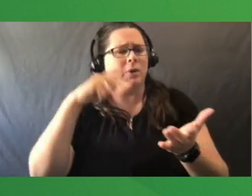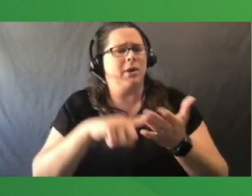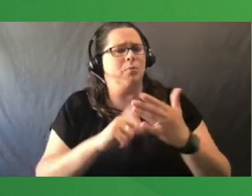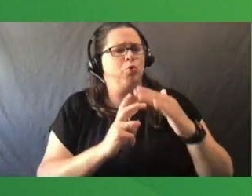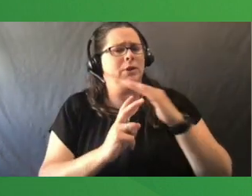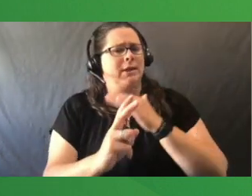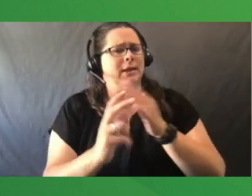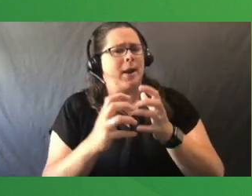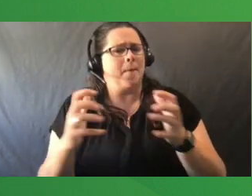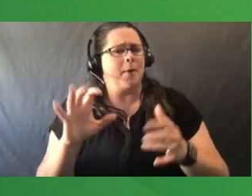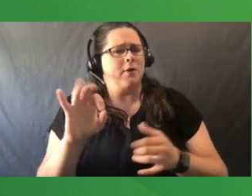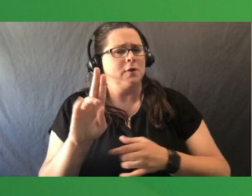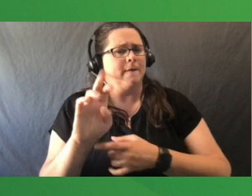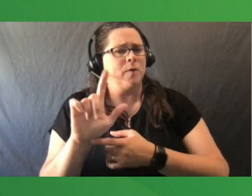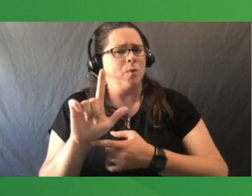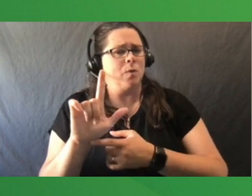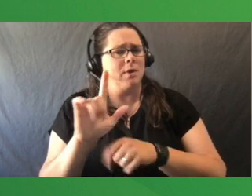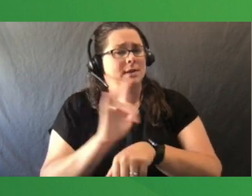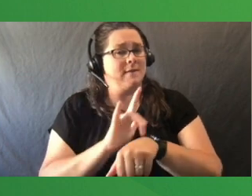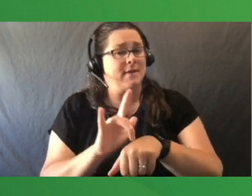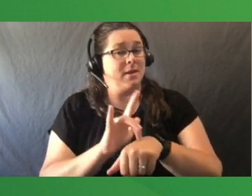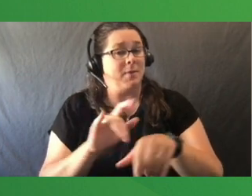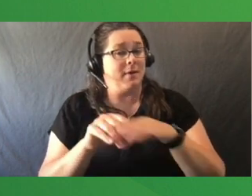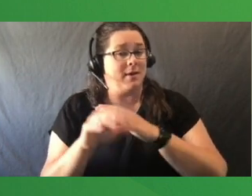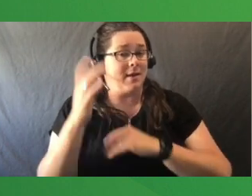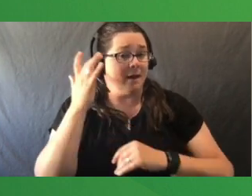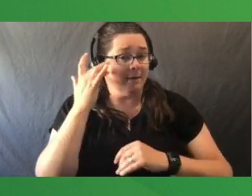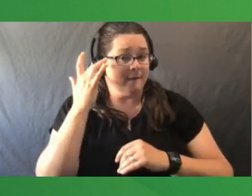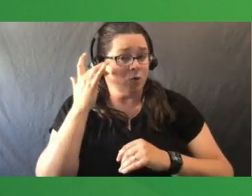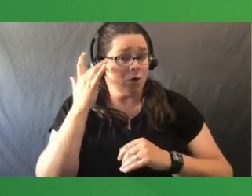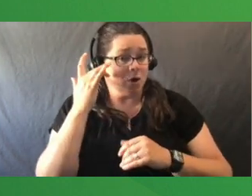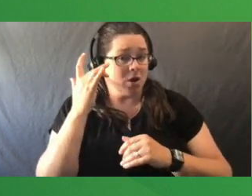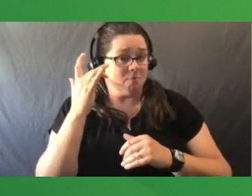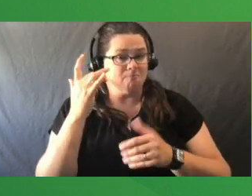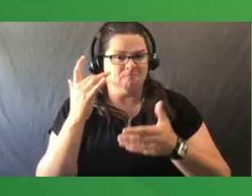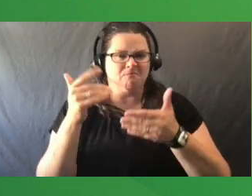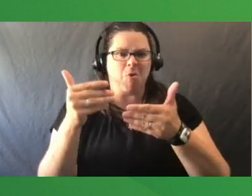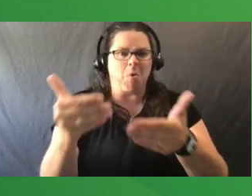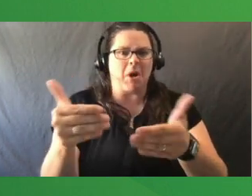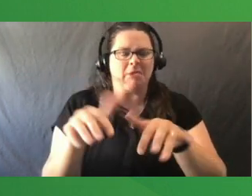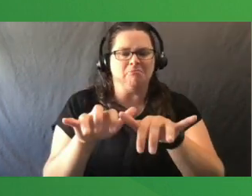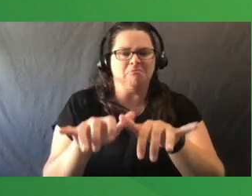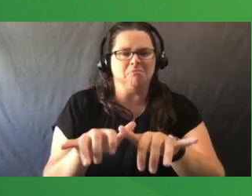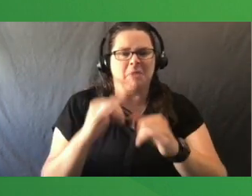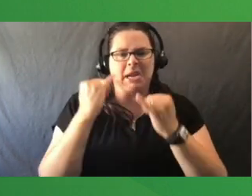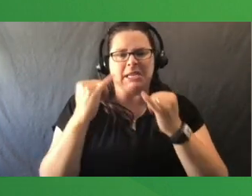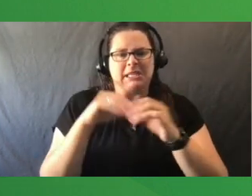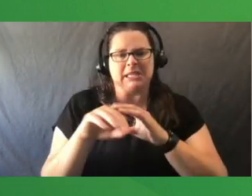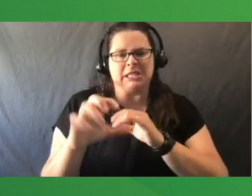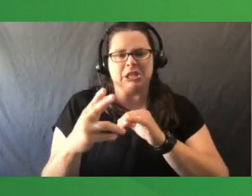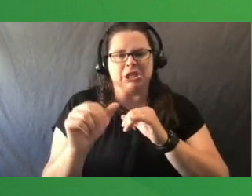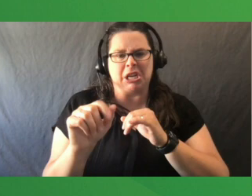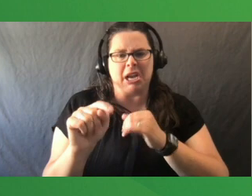over time? Go ahead. Again, go ahead and put your ideas in the chat. So what would your prediction be?